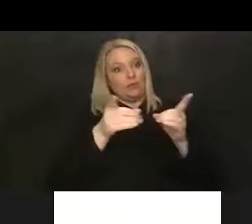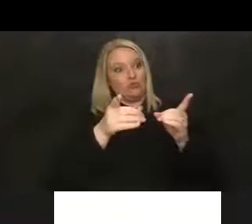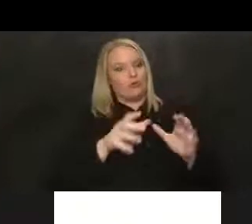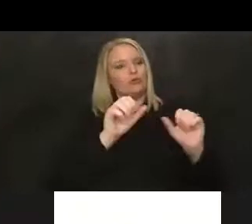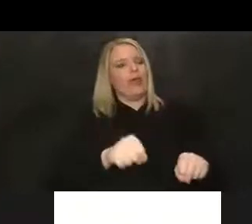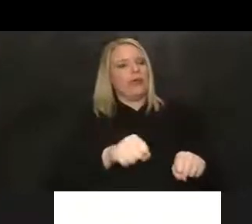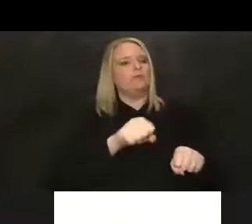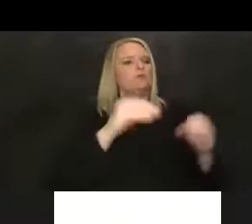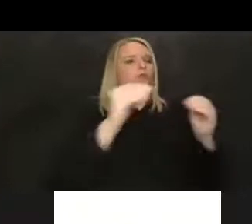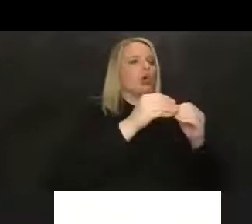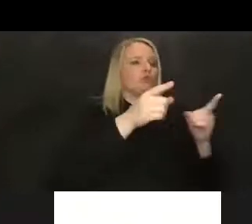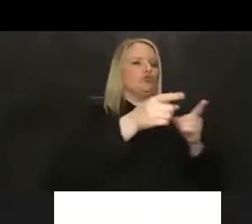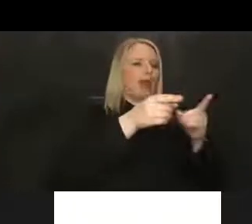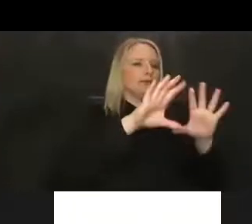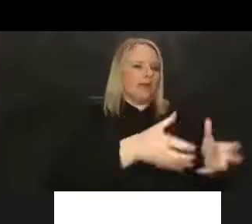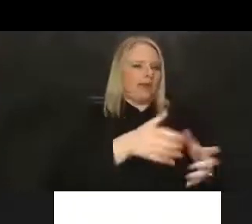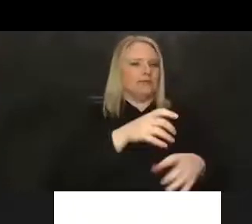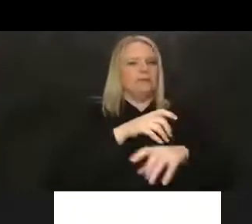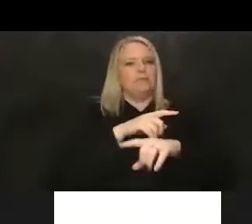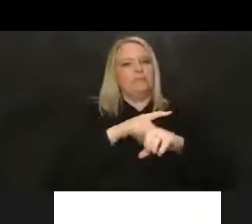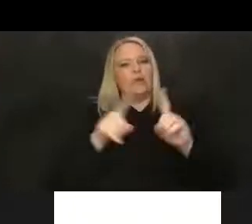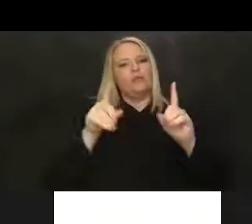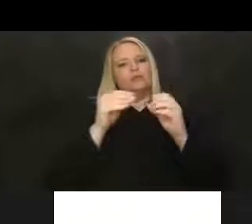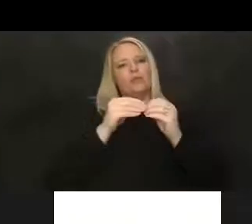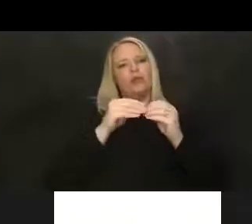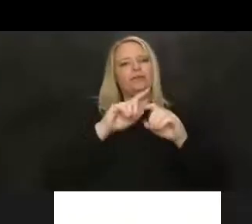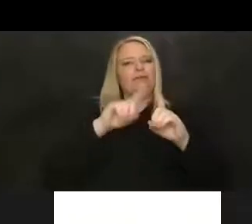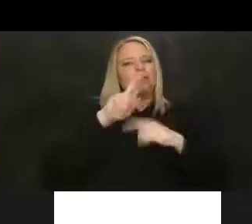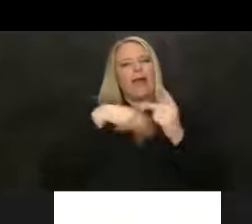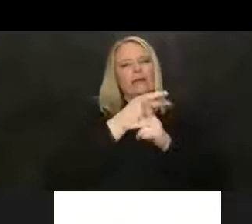or they were built into like a theater studies major, and you graduated with a theater studies